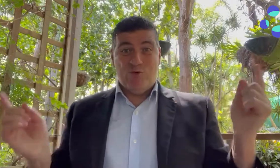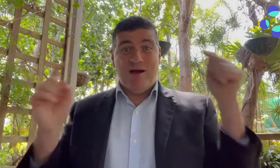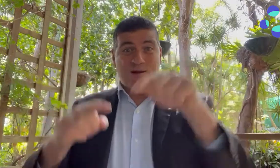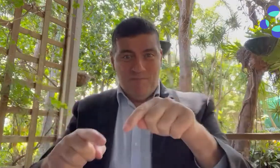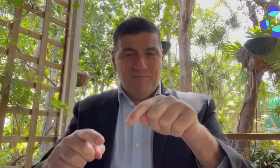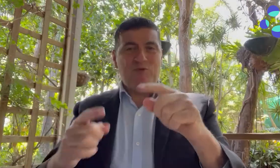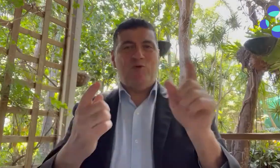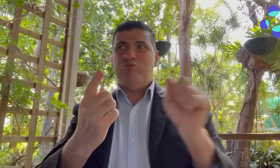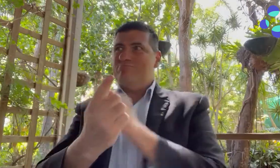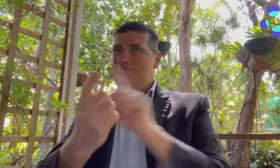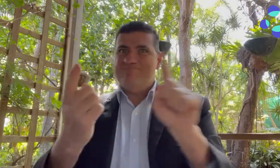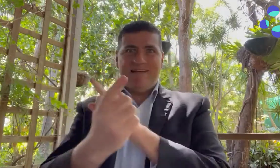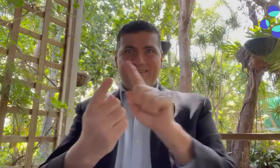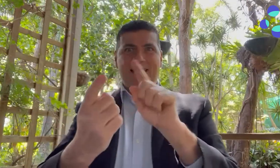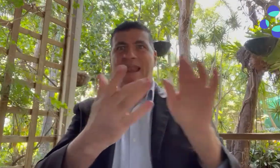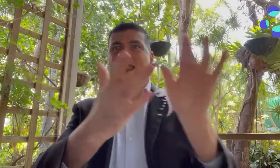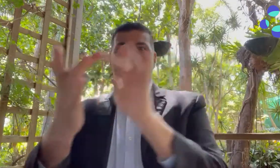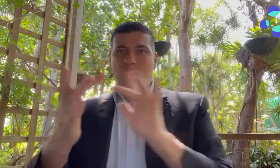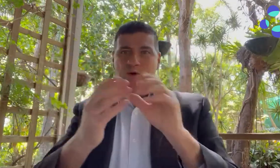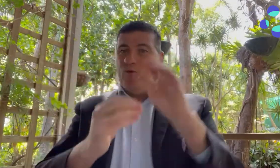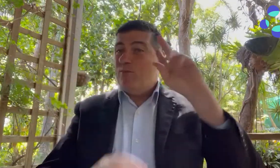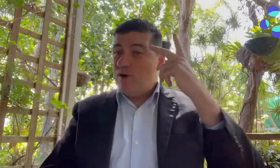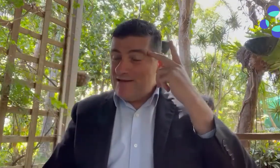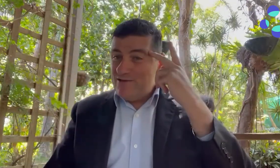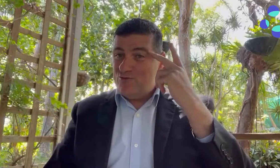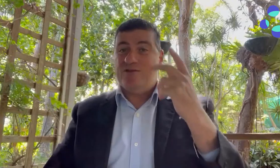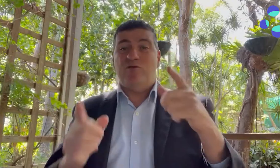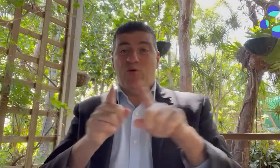to come along to meet and network with the politicians